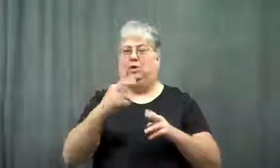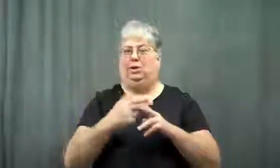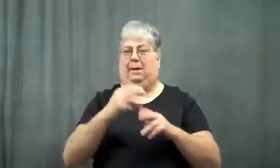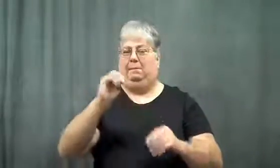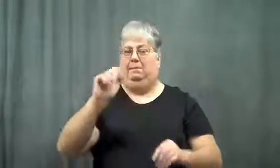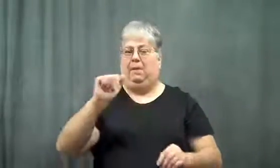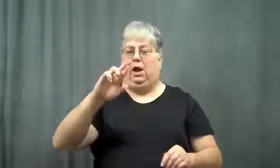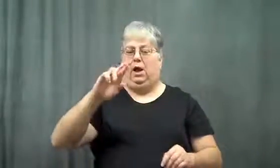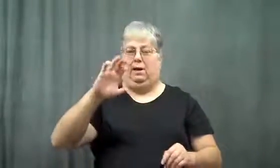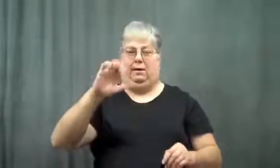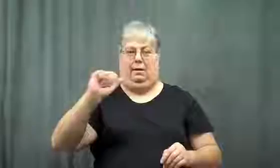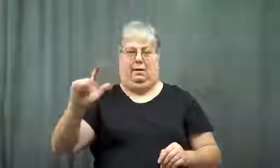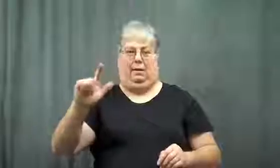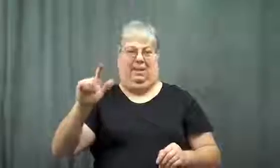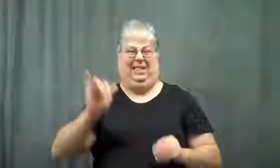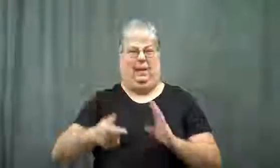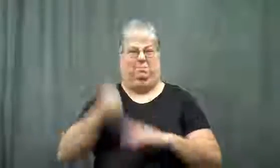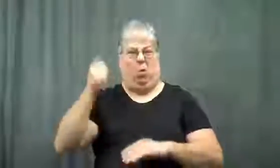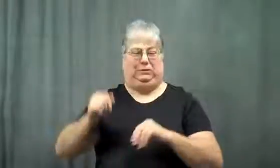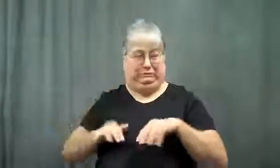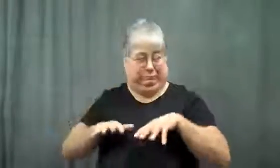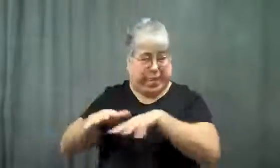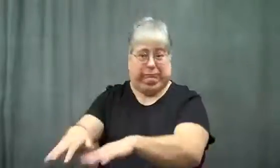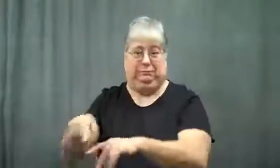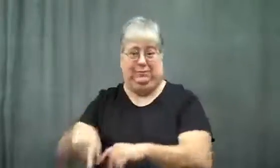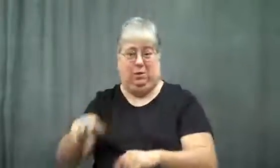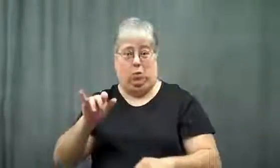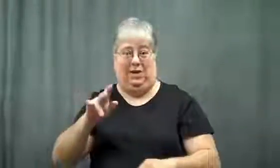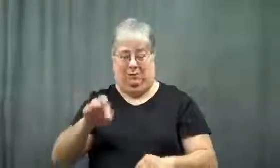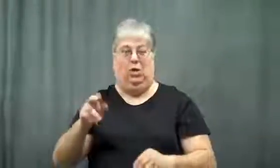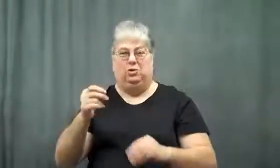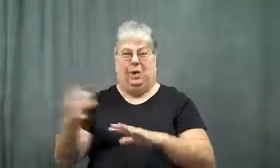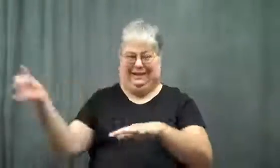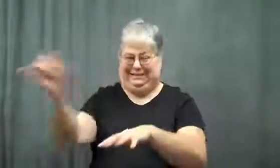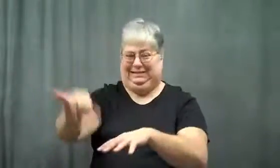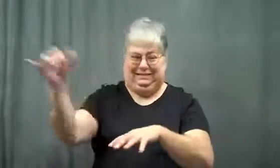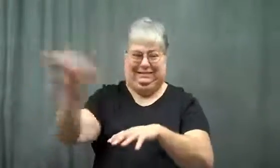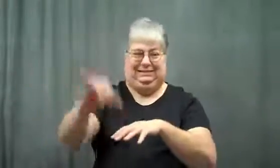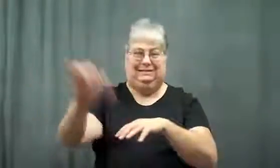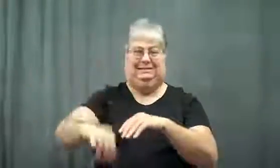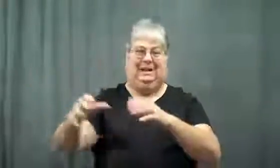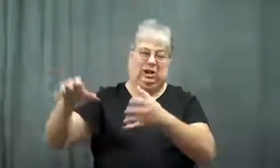The Marcal river is where most of the sludge ended up.